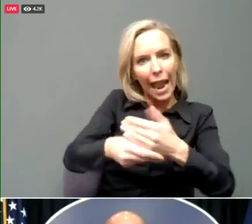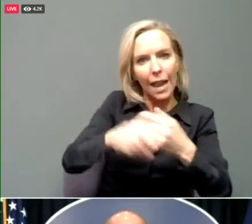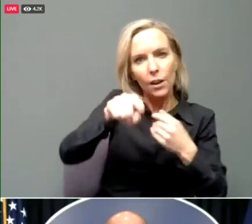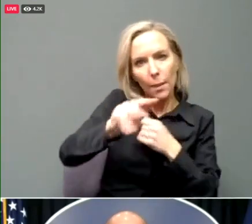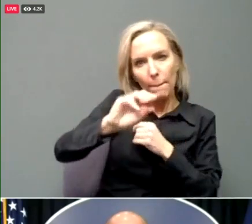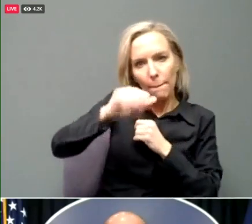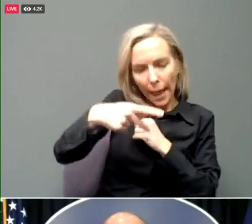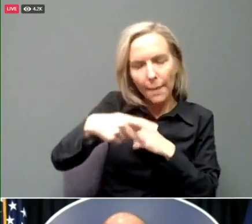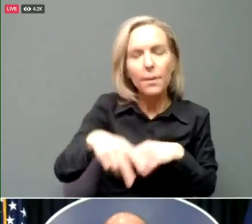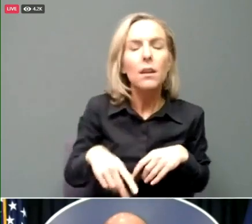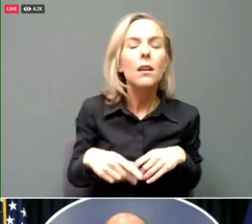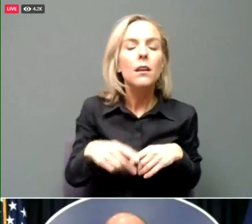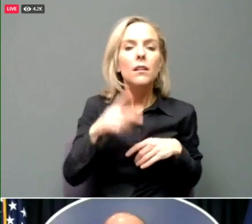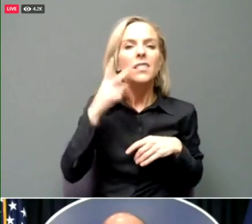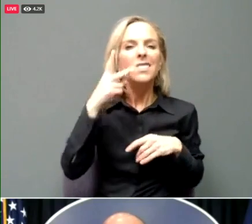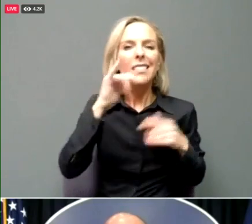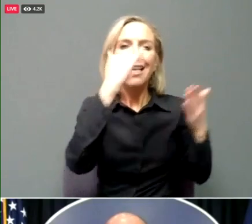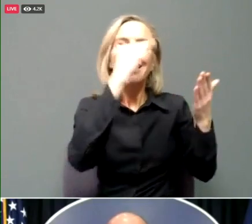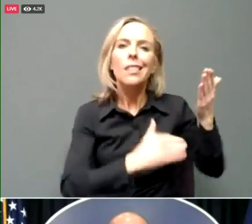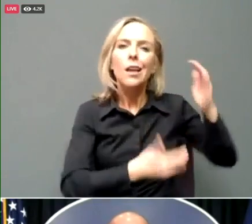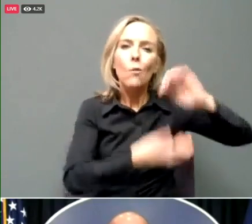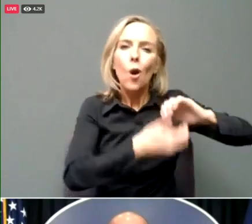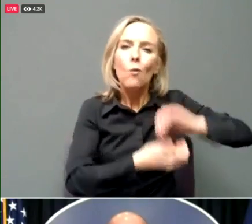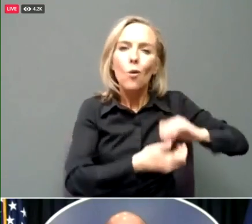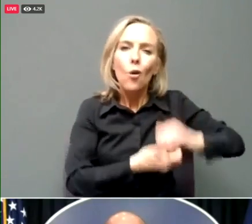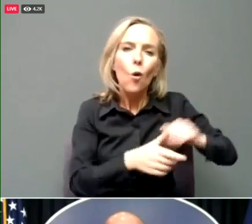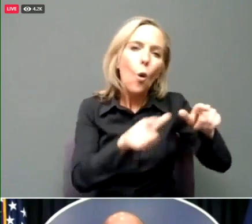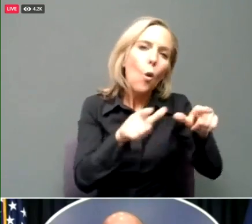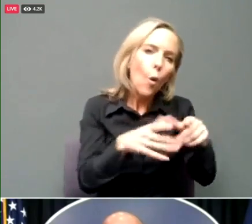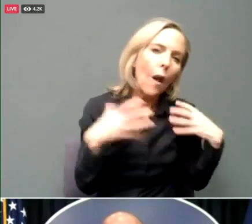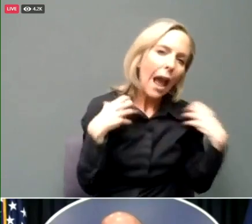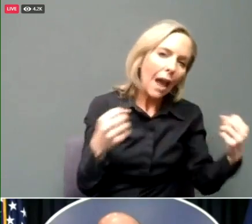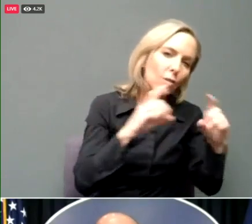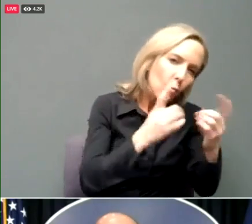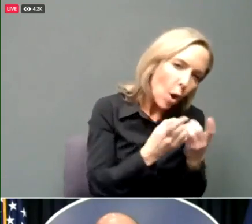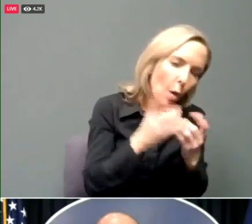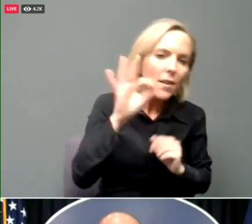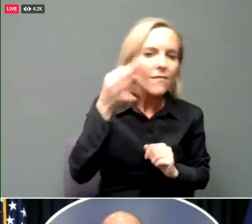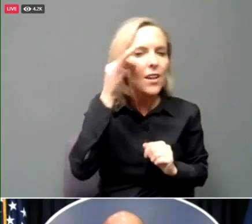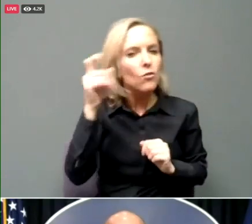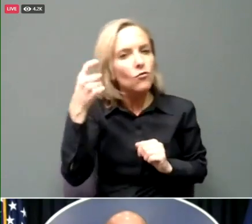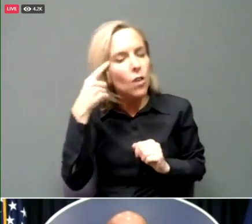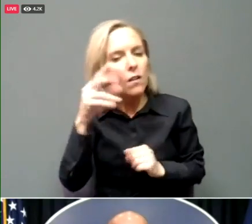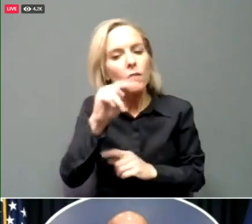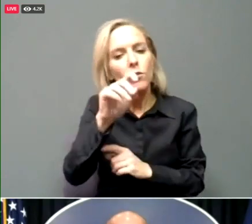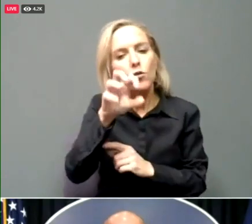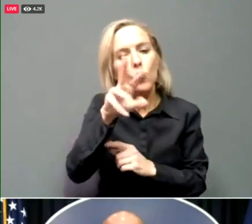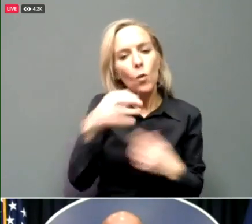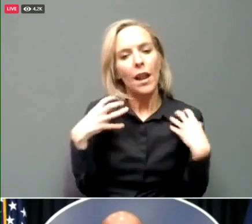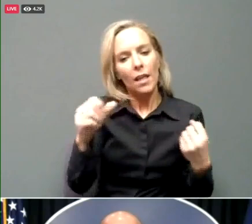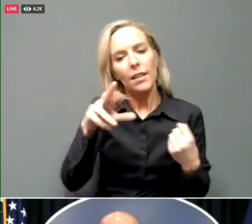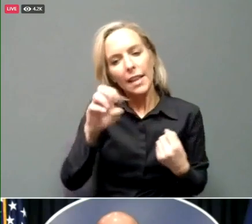have partnerships with some local health departments. The federal government, Norton Healthcare, ST Elizabeths, University of Louisville